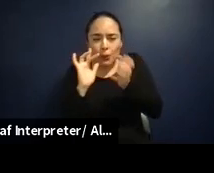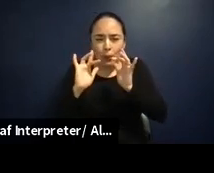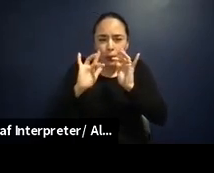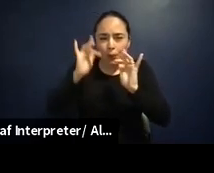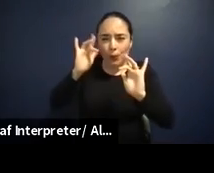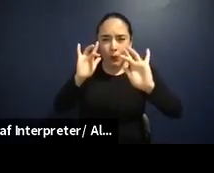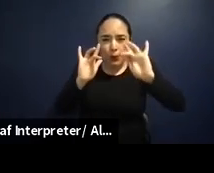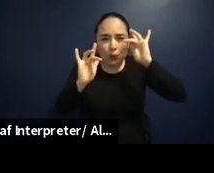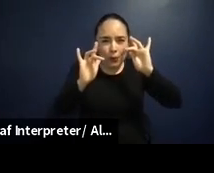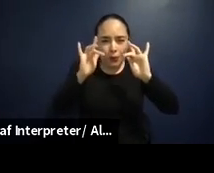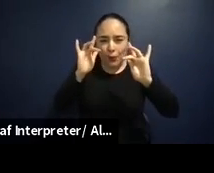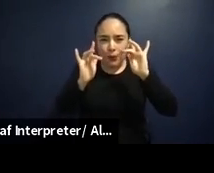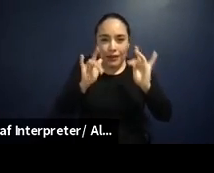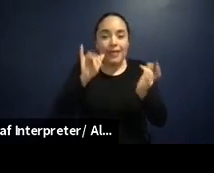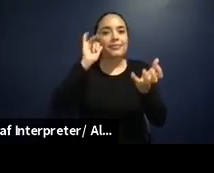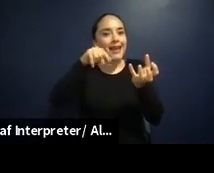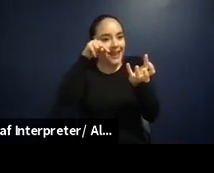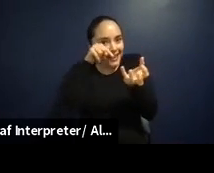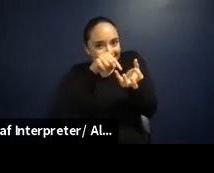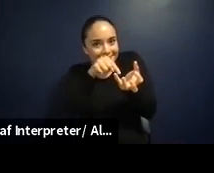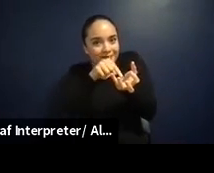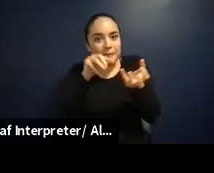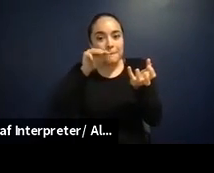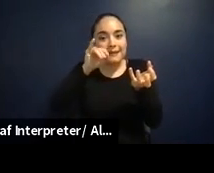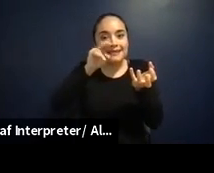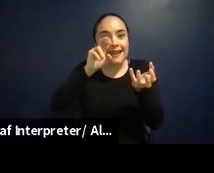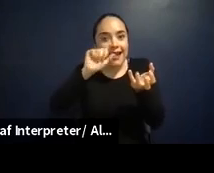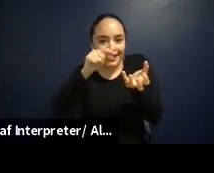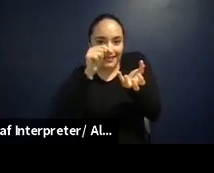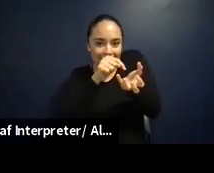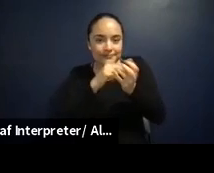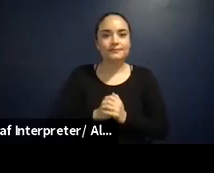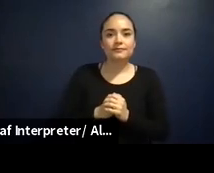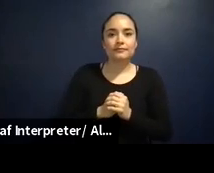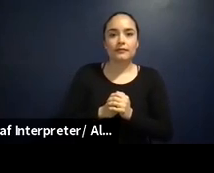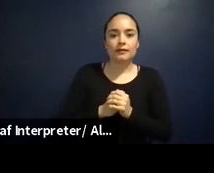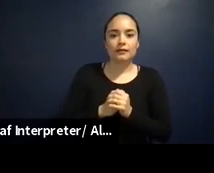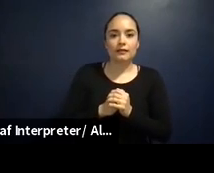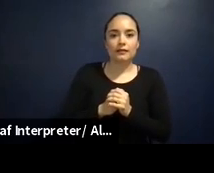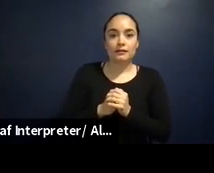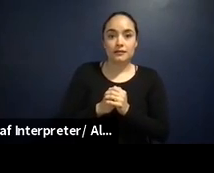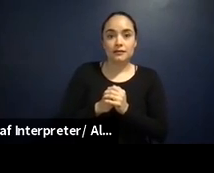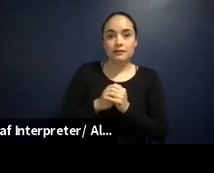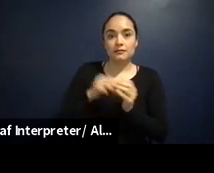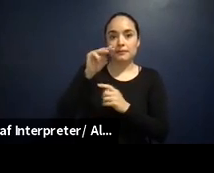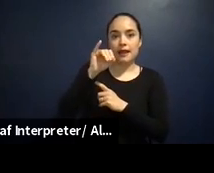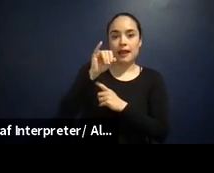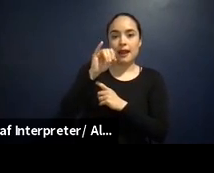but micas have that nice flat surface, and those are those are minerals, so mica is -- you could